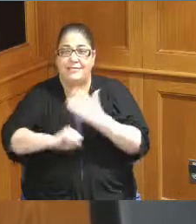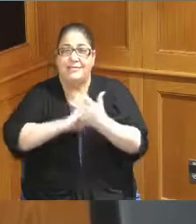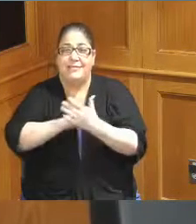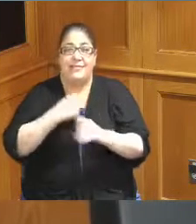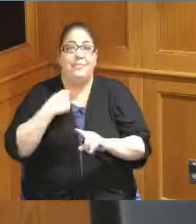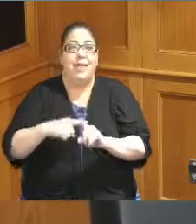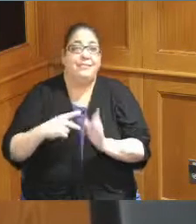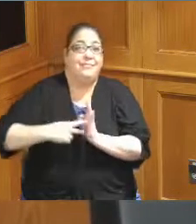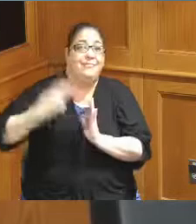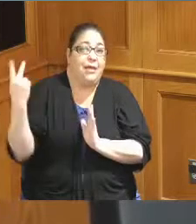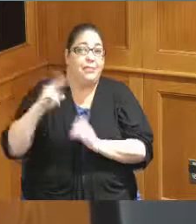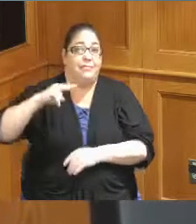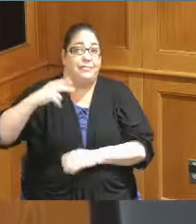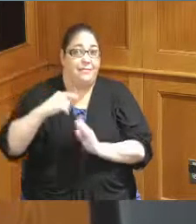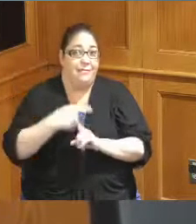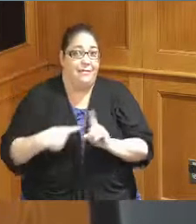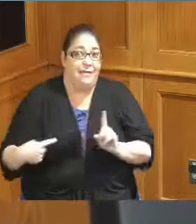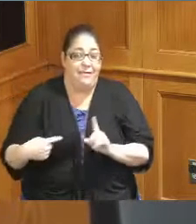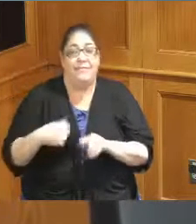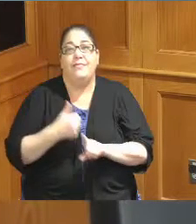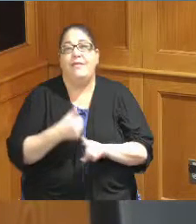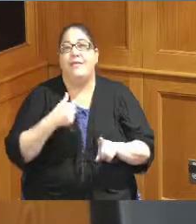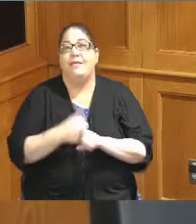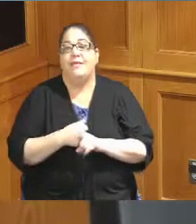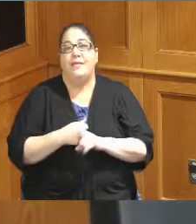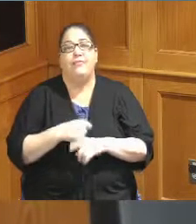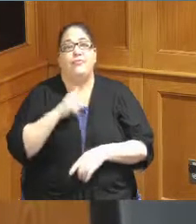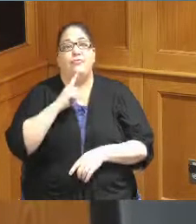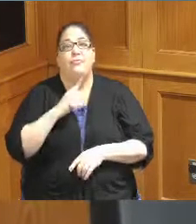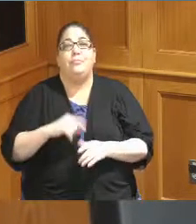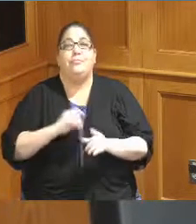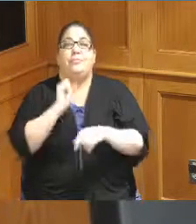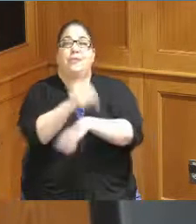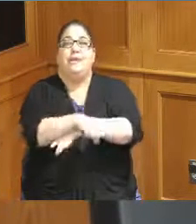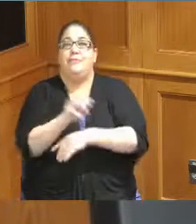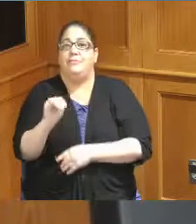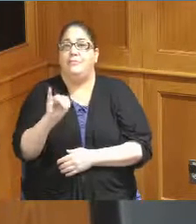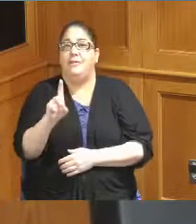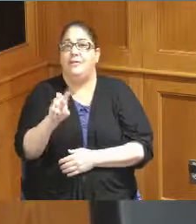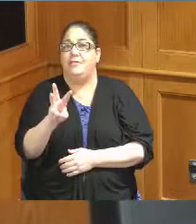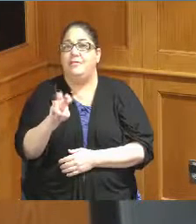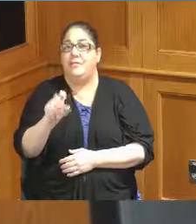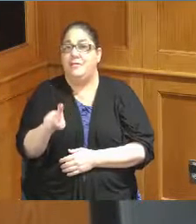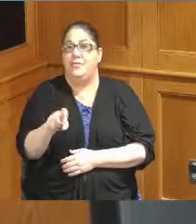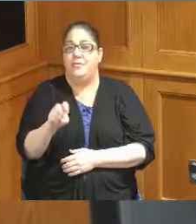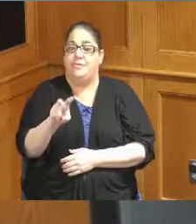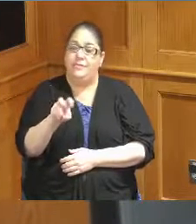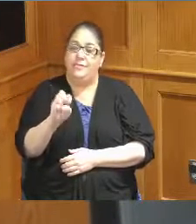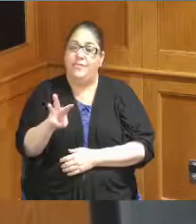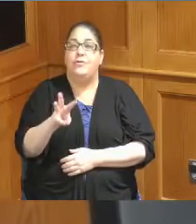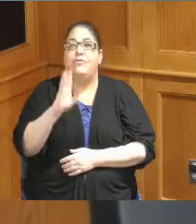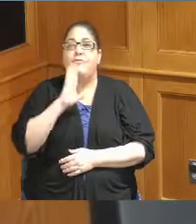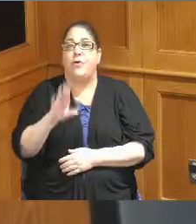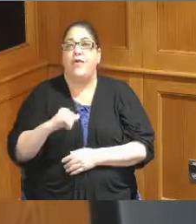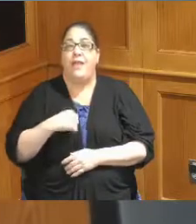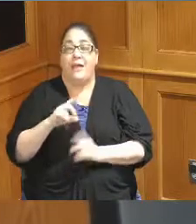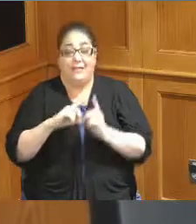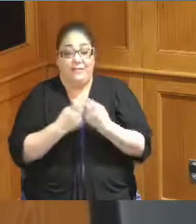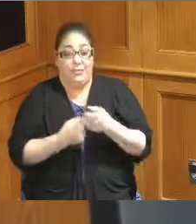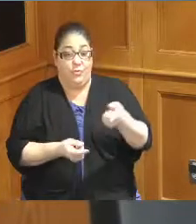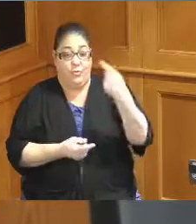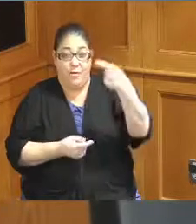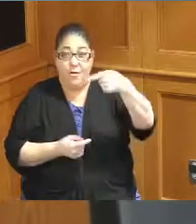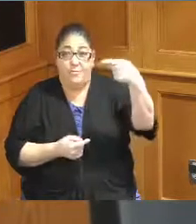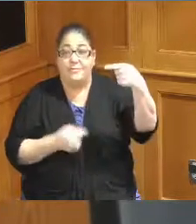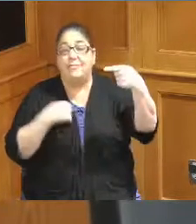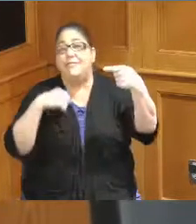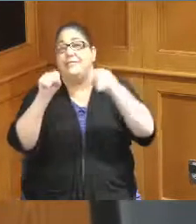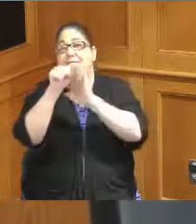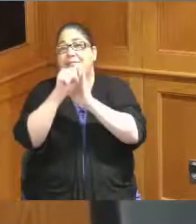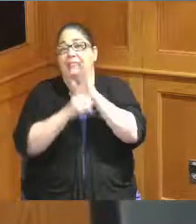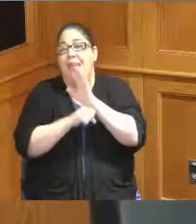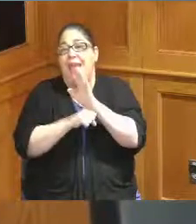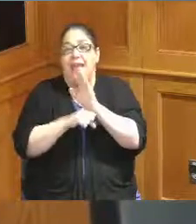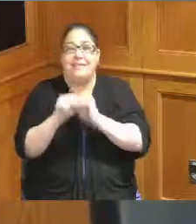second half deficit to beat mid view 61-57 in the division one state semifinals and whereas